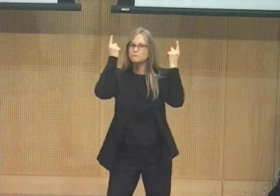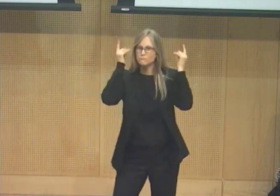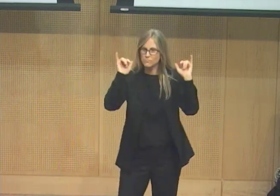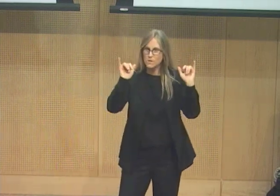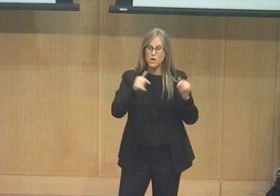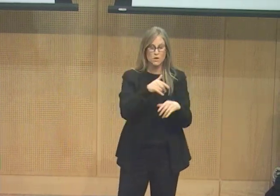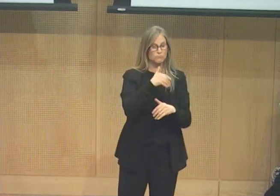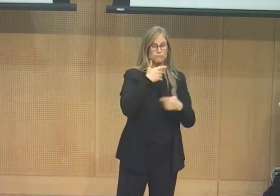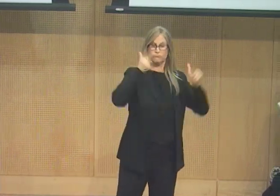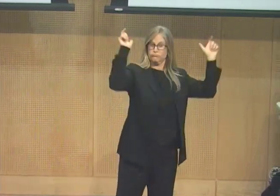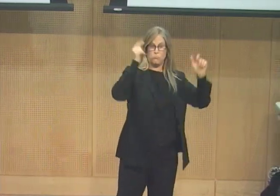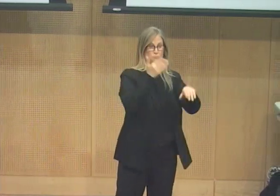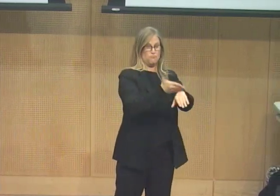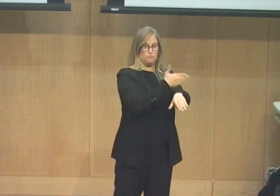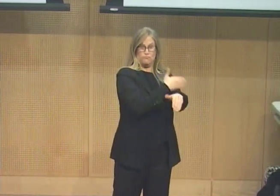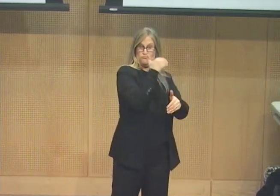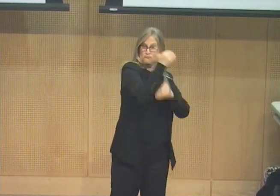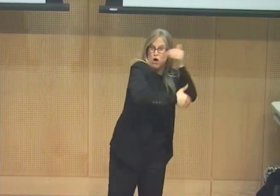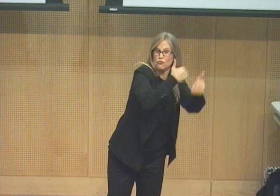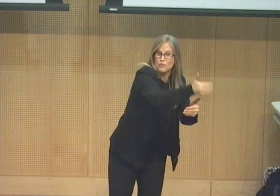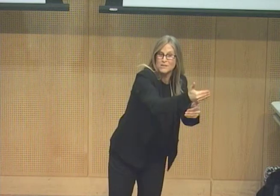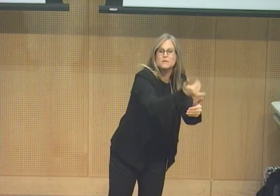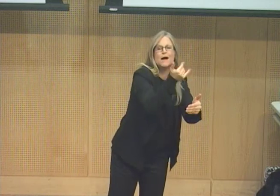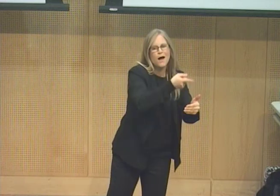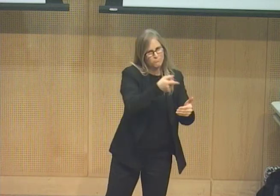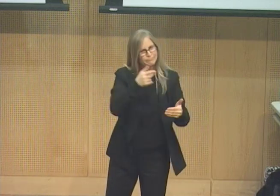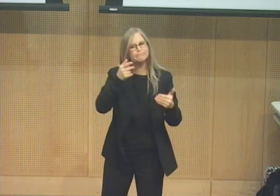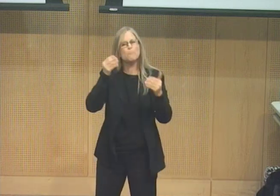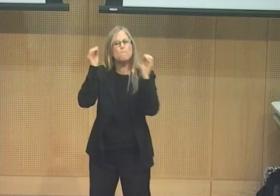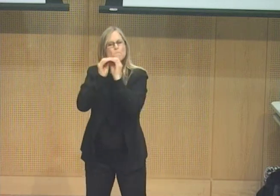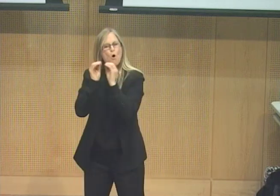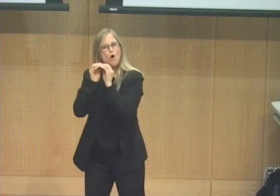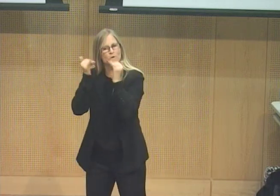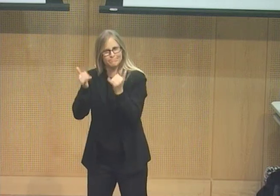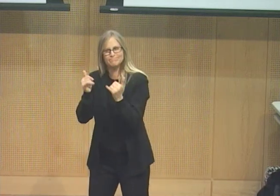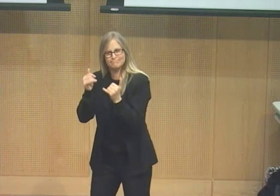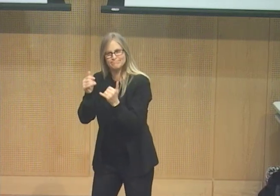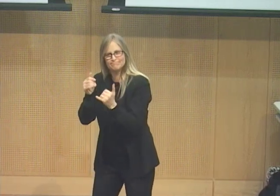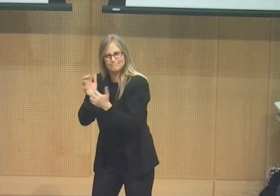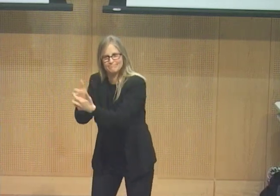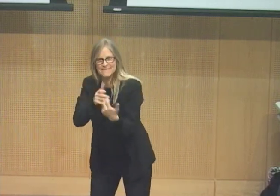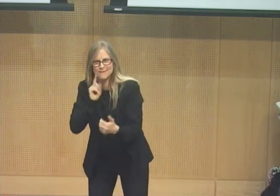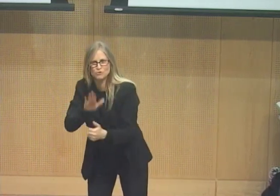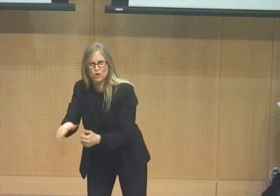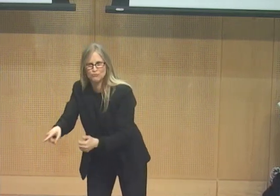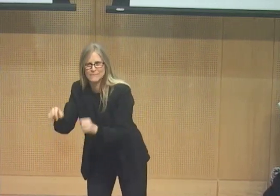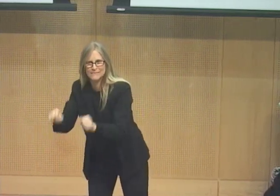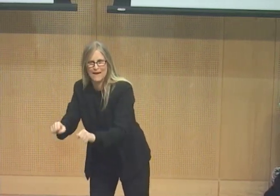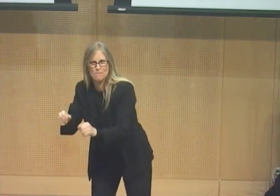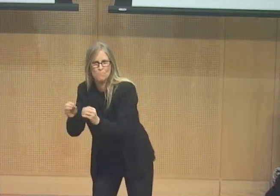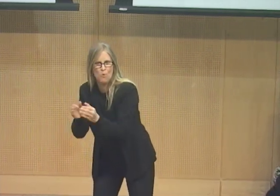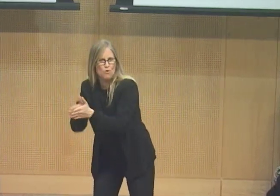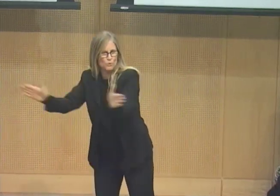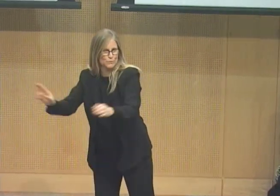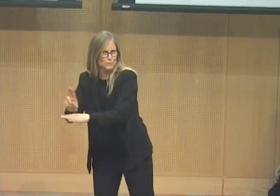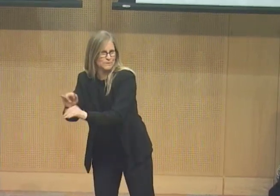so we understand that this huge advancement in ear implants are now suitable for Deaf children.